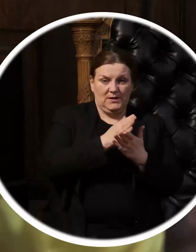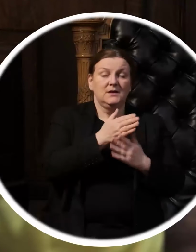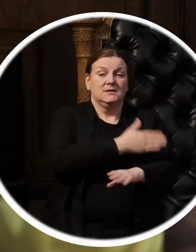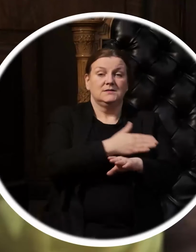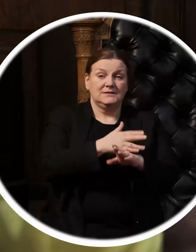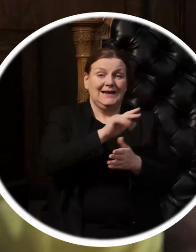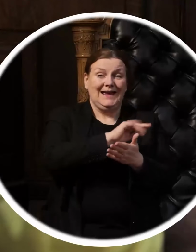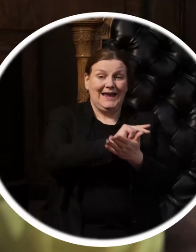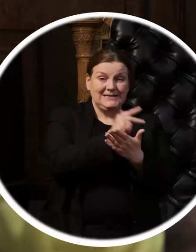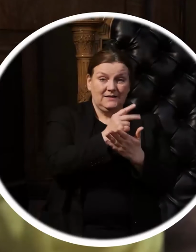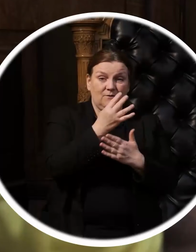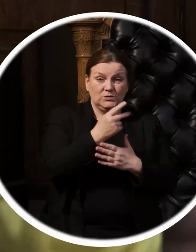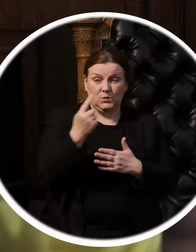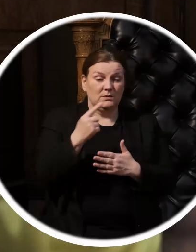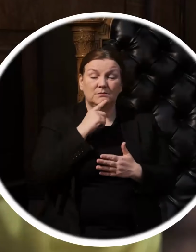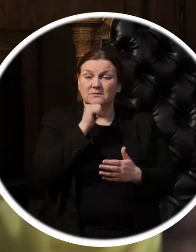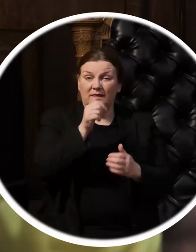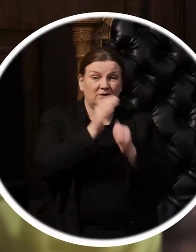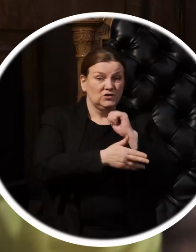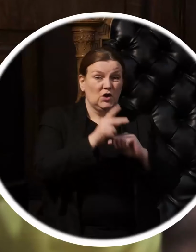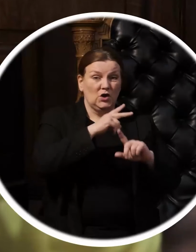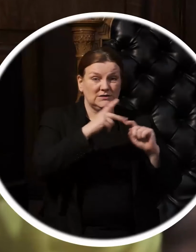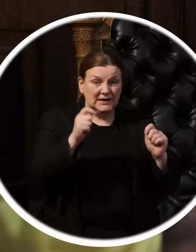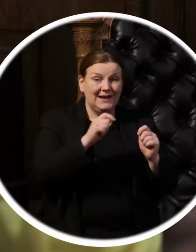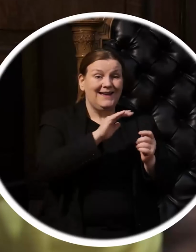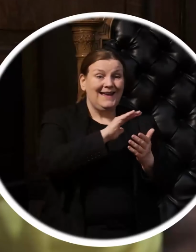but the station itself wasn't actually completed until 1852.